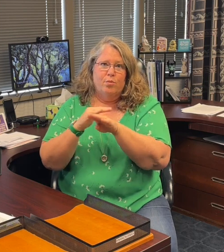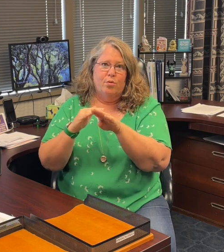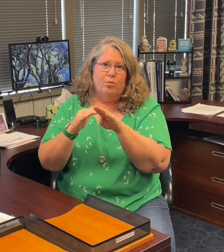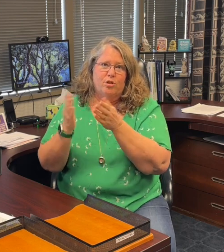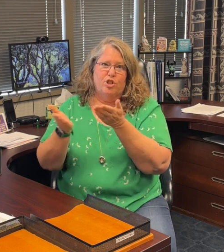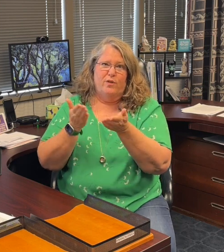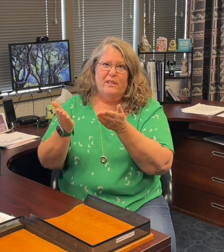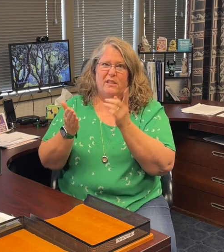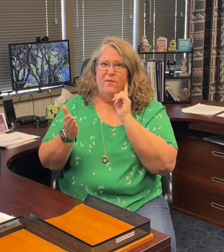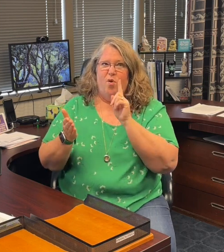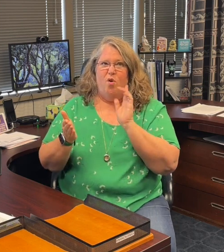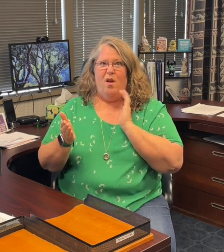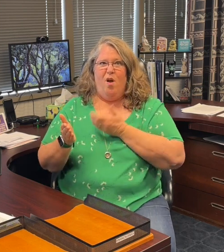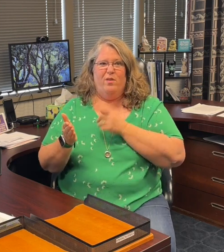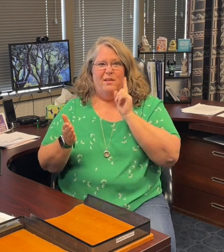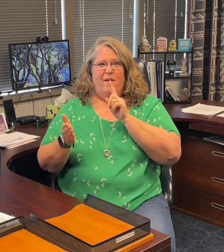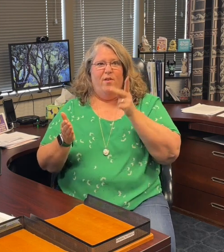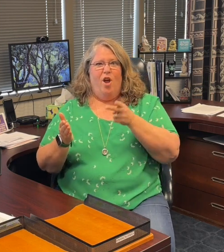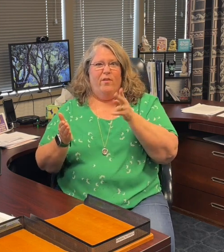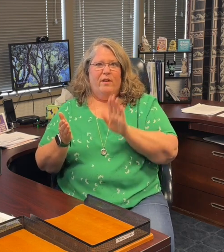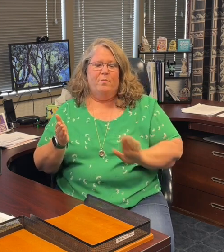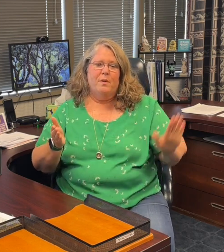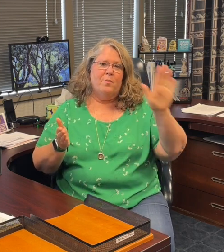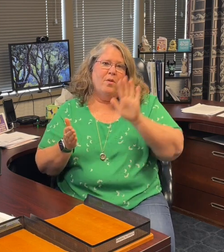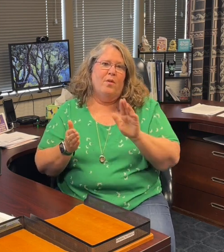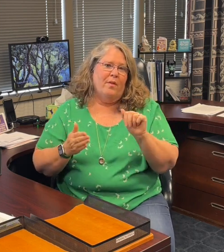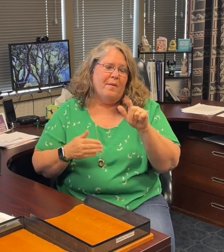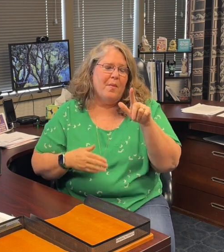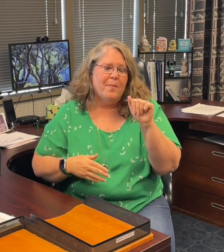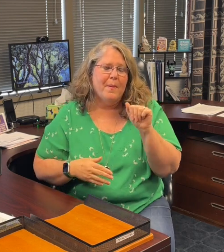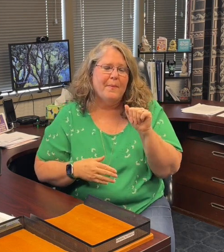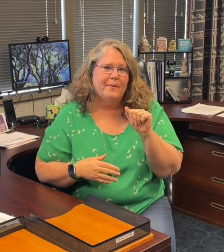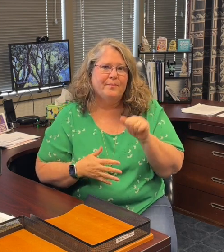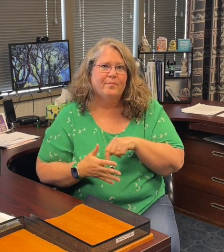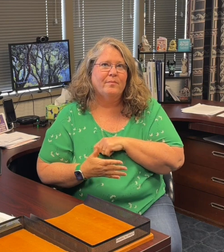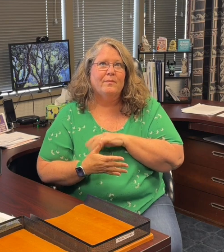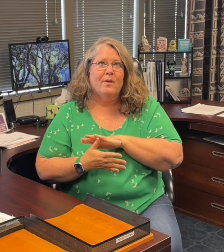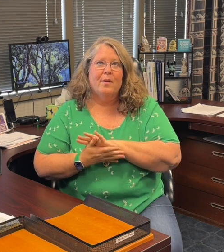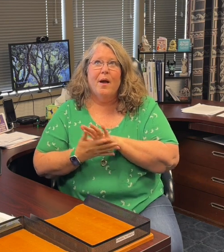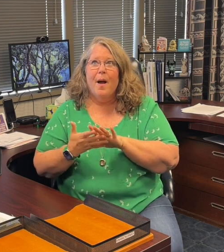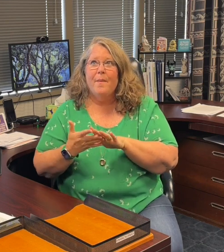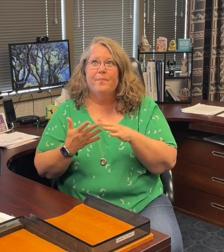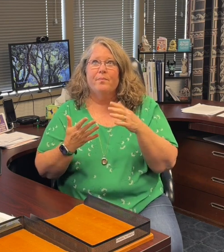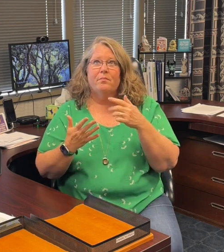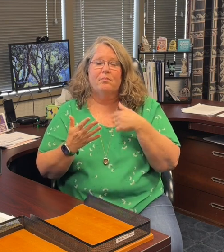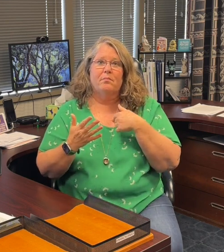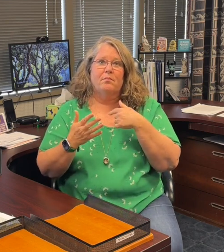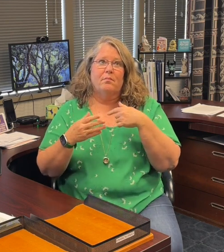appropriate and accessible for our consumers who are deaf and hard of hearing in the state.